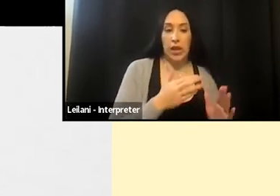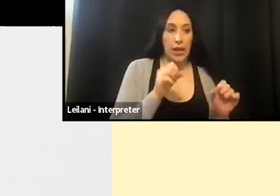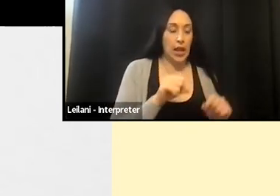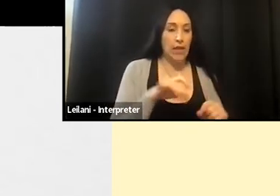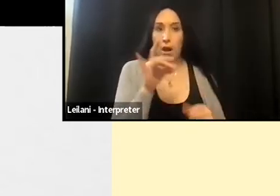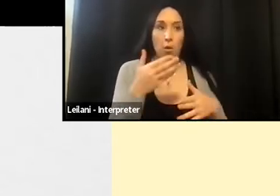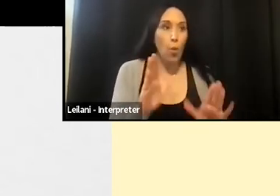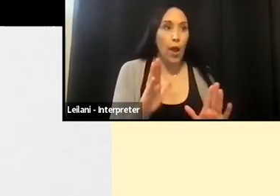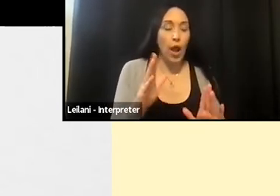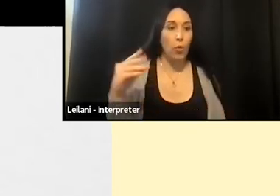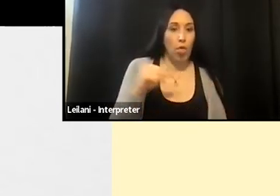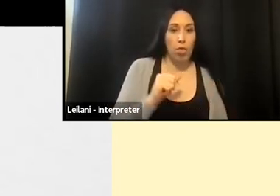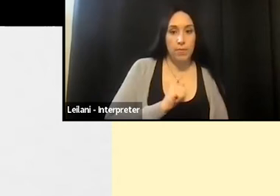even take their landlord to court,